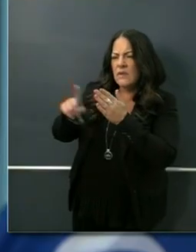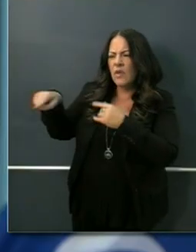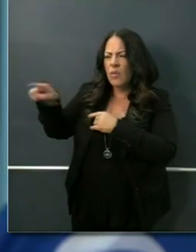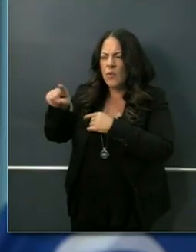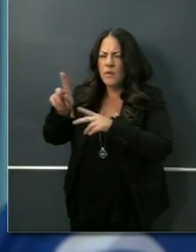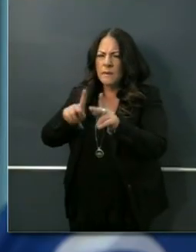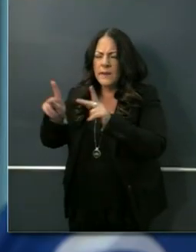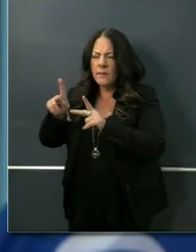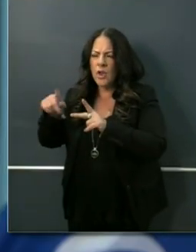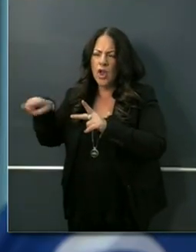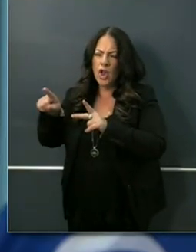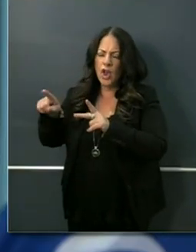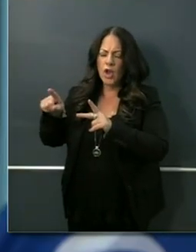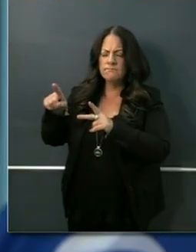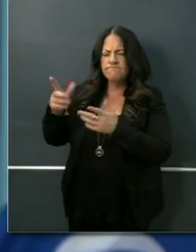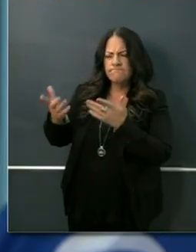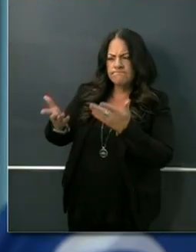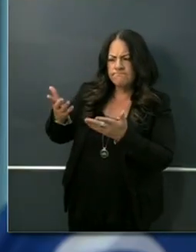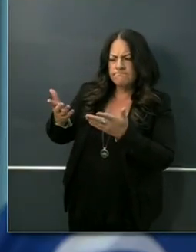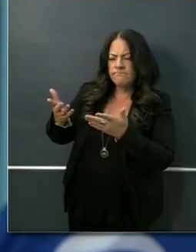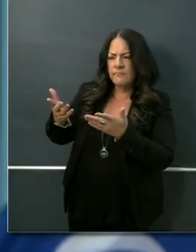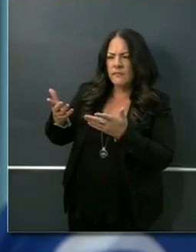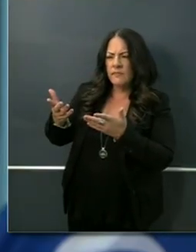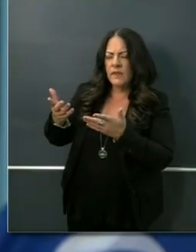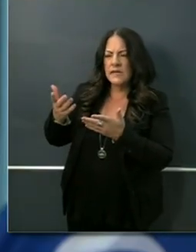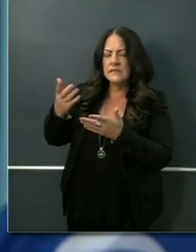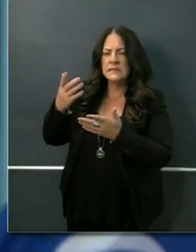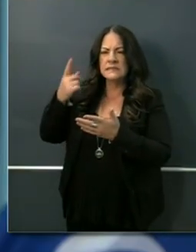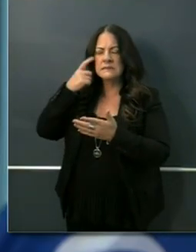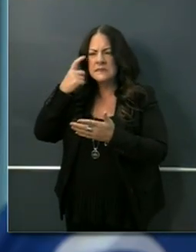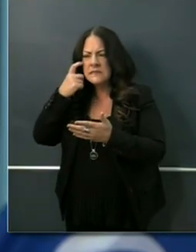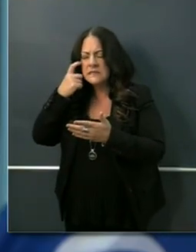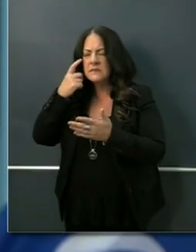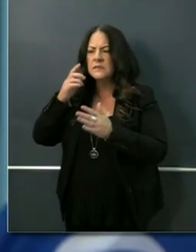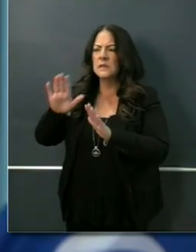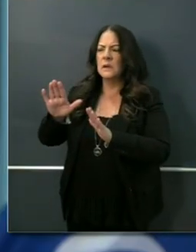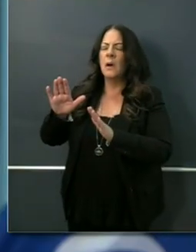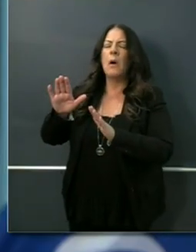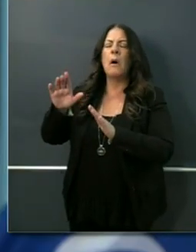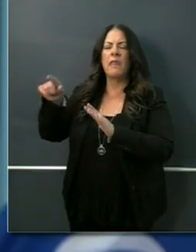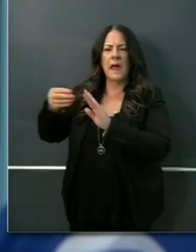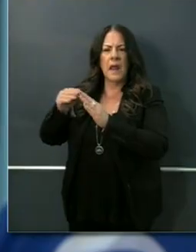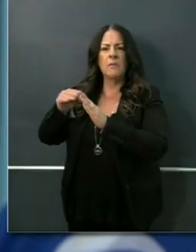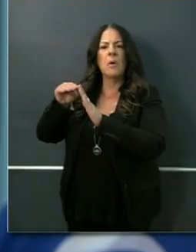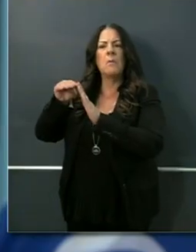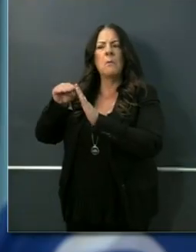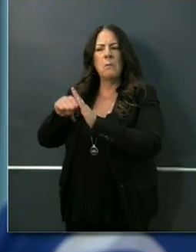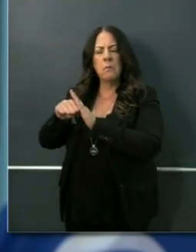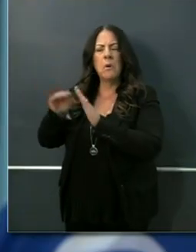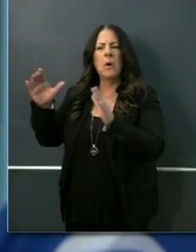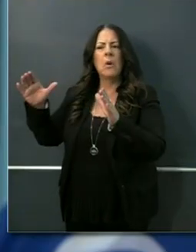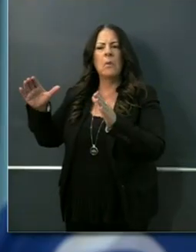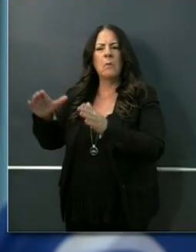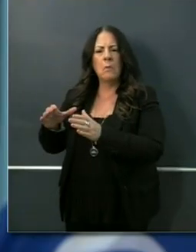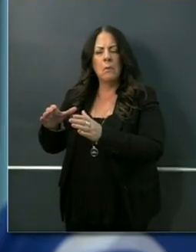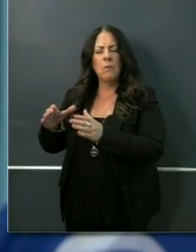S, PERSONS UNDER INVESTIGATIONS AND BOTH FOR HOSPITALIZATIONS AND ICUS WE SAW THOSE PERSONS UNDER INVESTIGATIONS DROP, AS